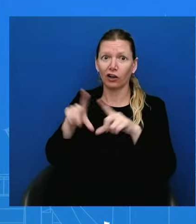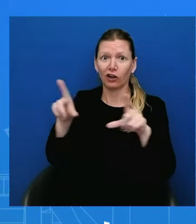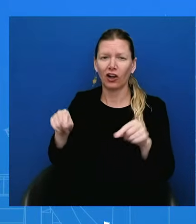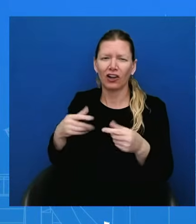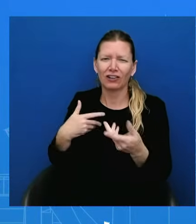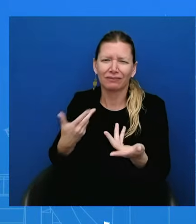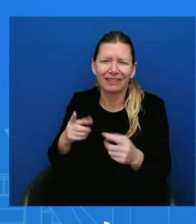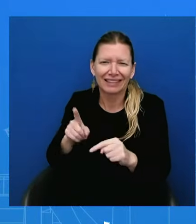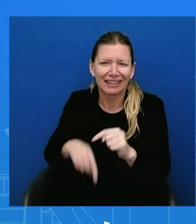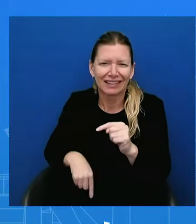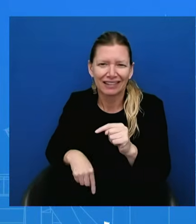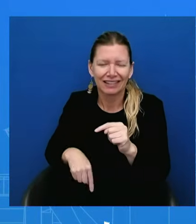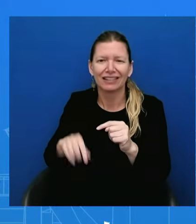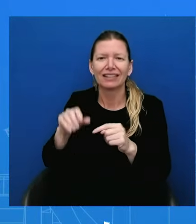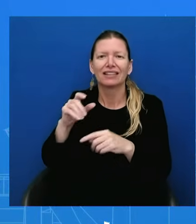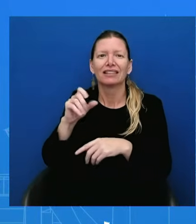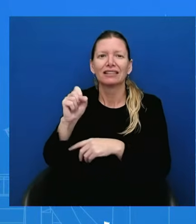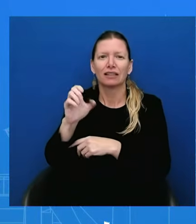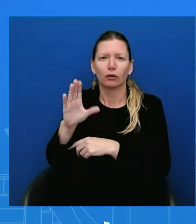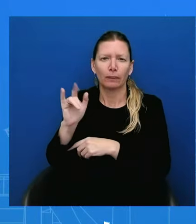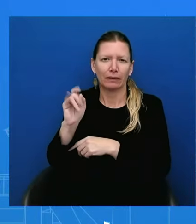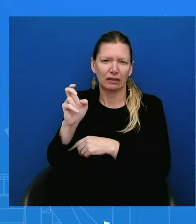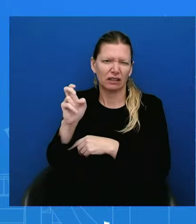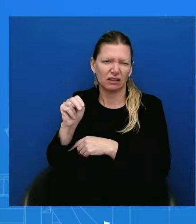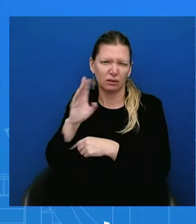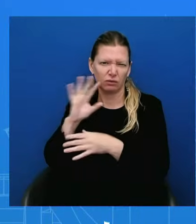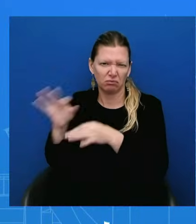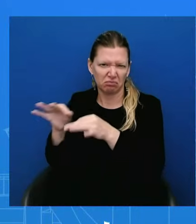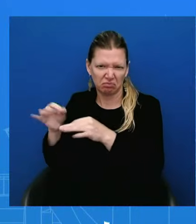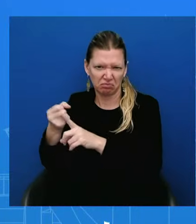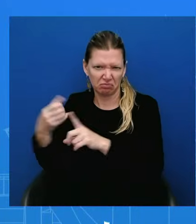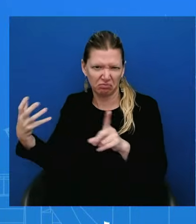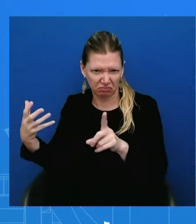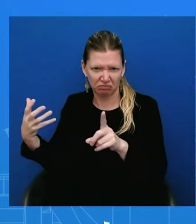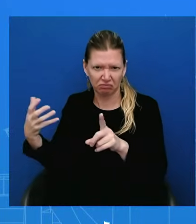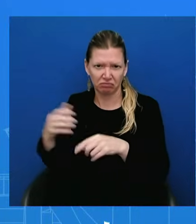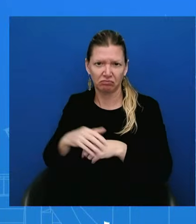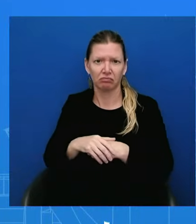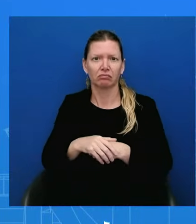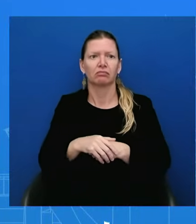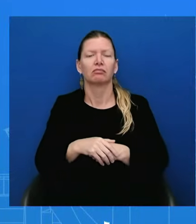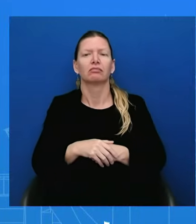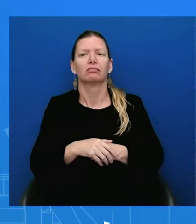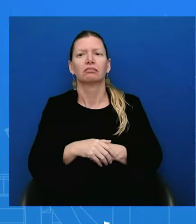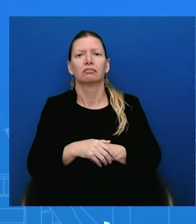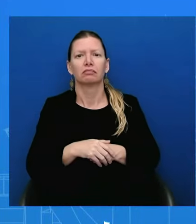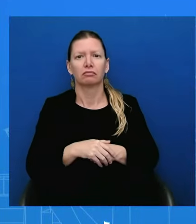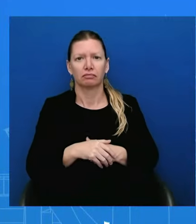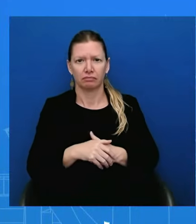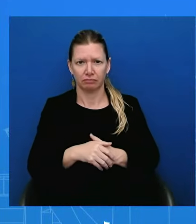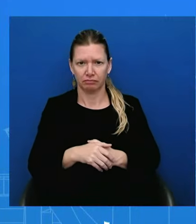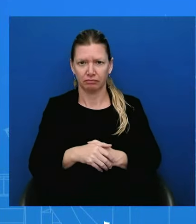Ms. Jean-Pierre: Thank you. The Press: Hey, John. Pope Francis reiterated his call today for a -- an “Olympic truce.” Can you comment on that? Karine, could you?